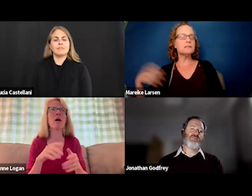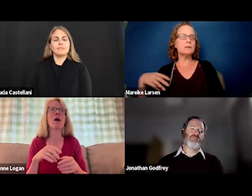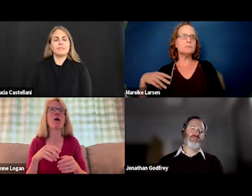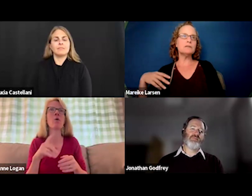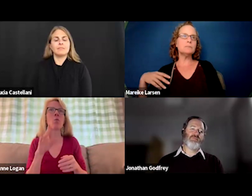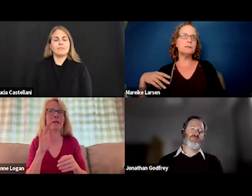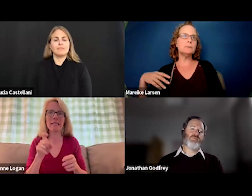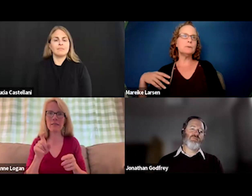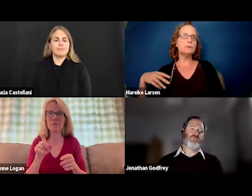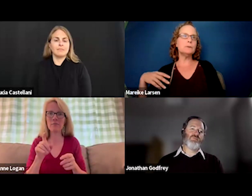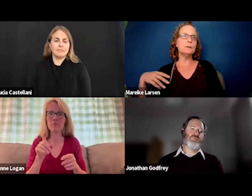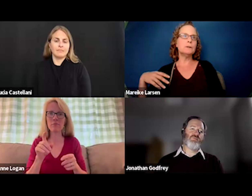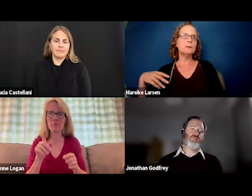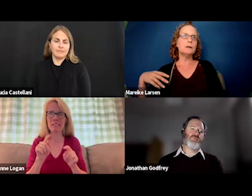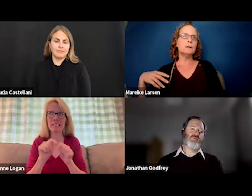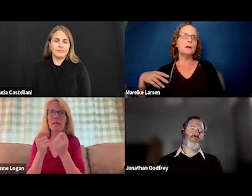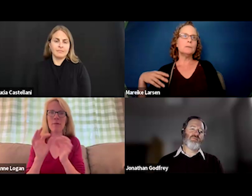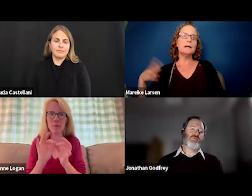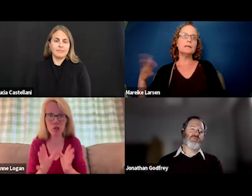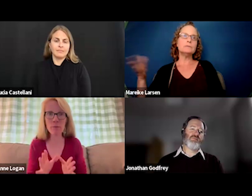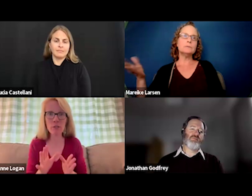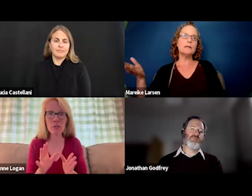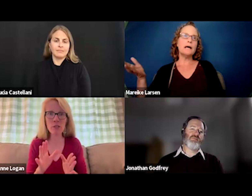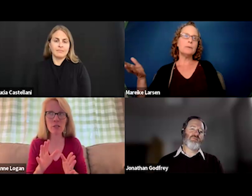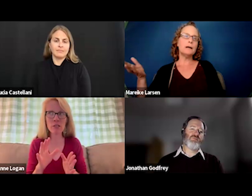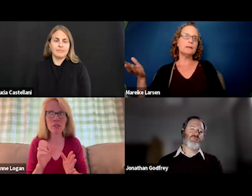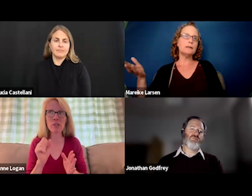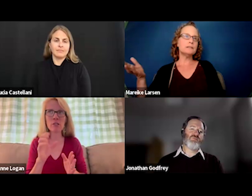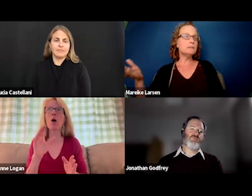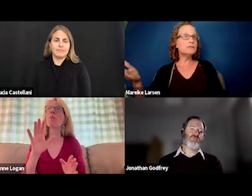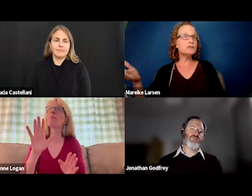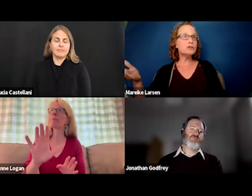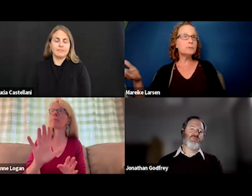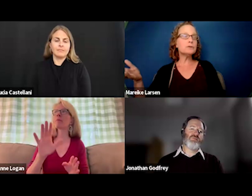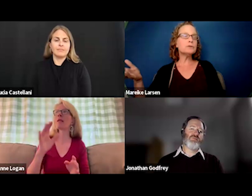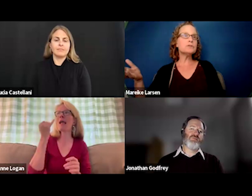Some deaf people might rely upon a team of interpreters